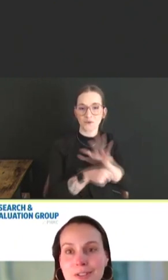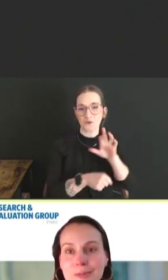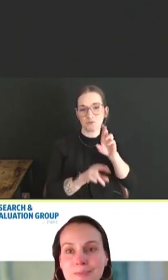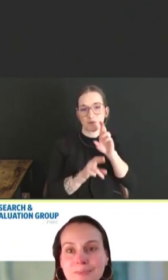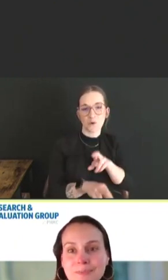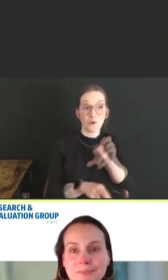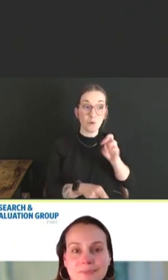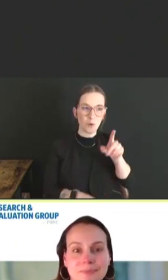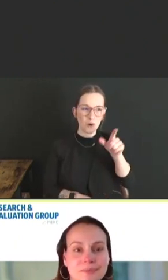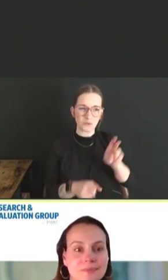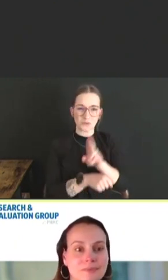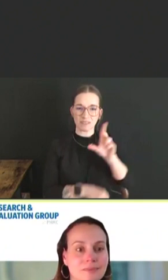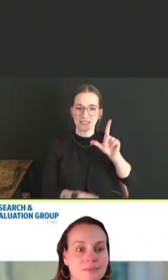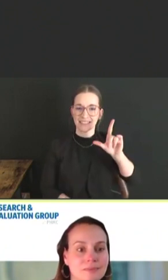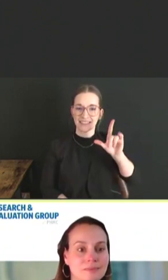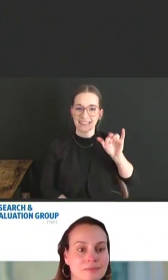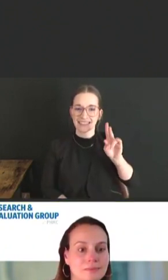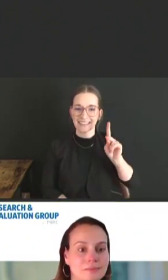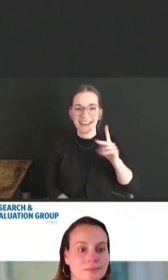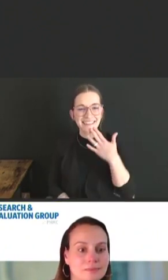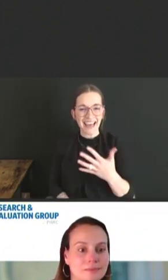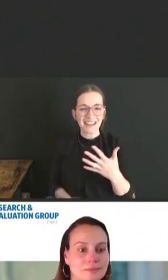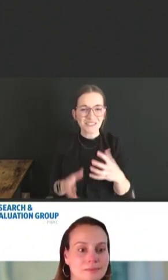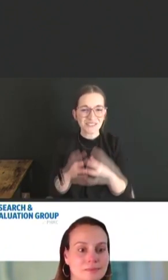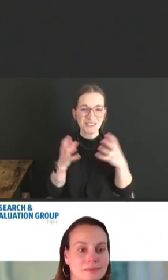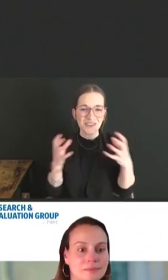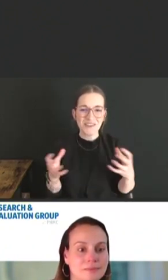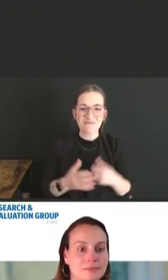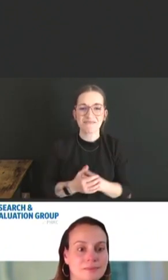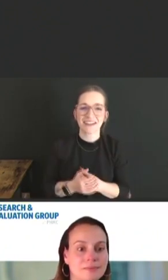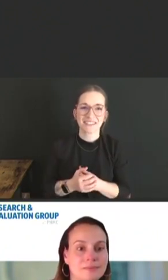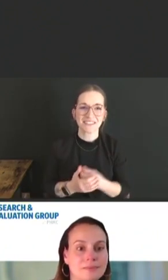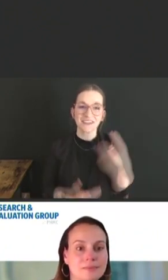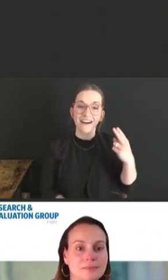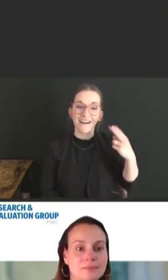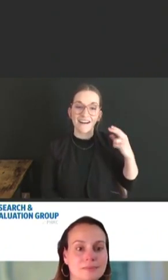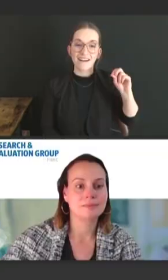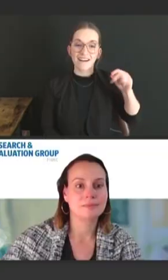Robert Hopkins: Thank you very much, Jenn. Our next presenter is